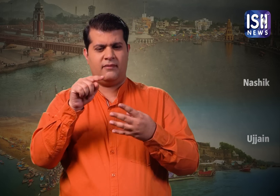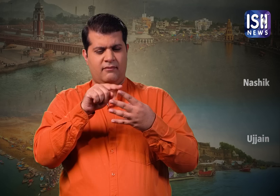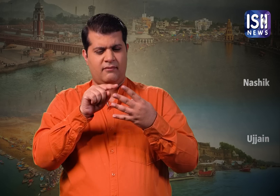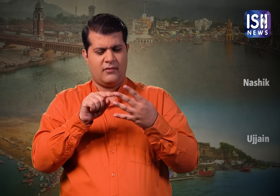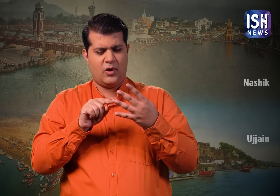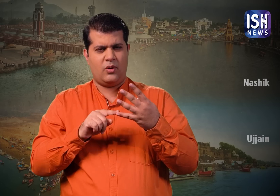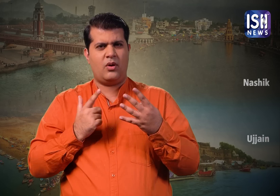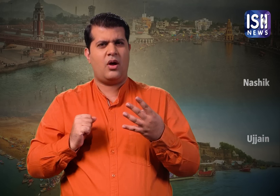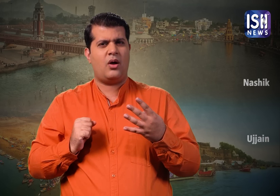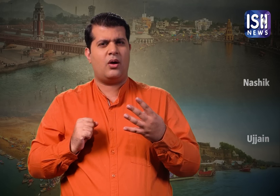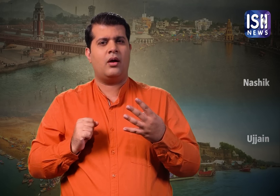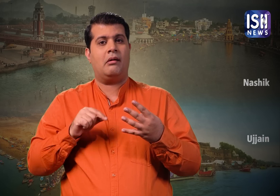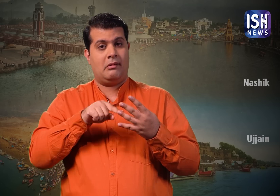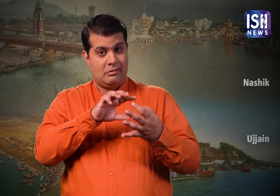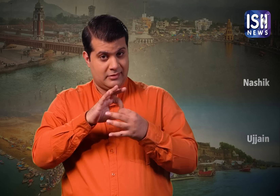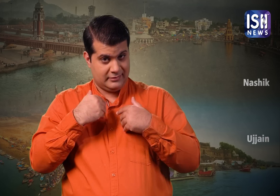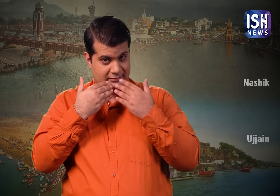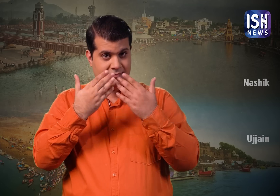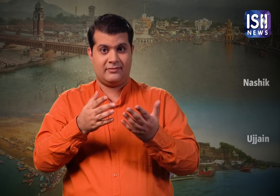I'll tell you why these 4 places.